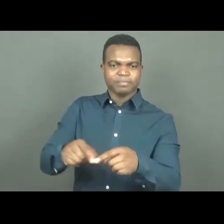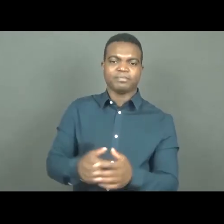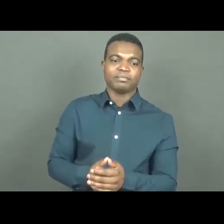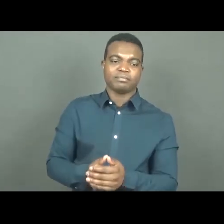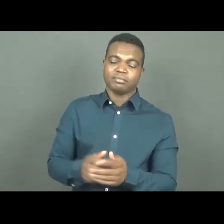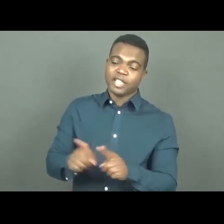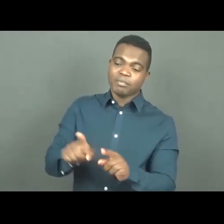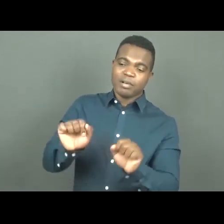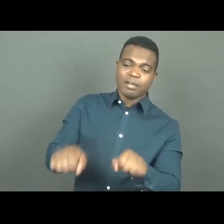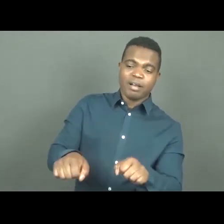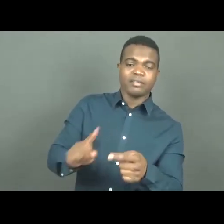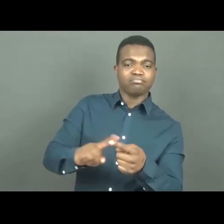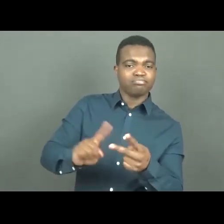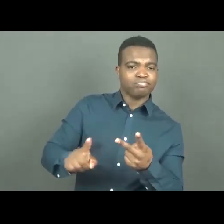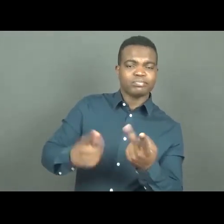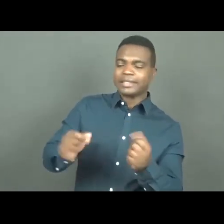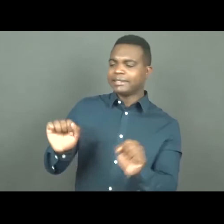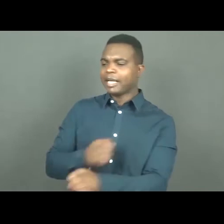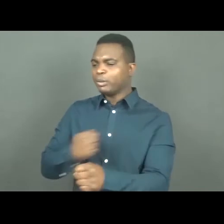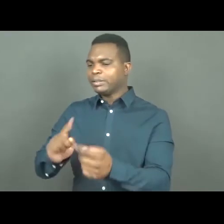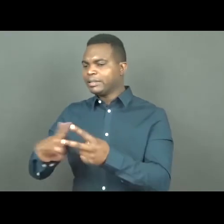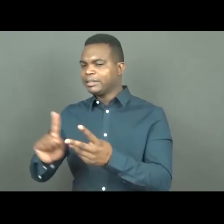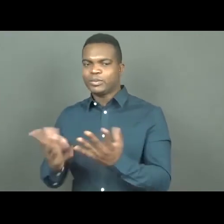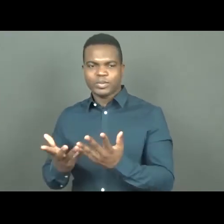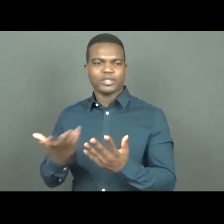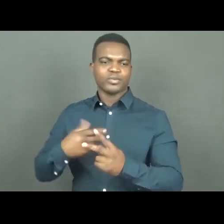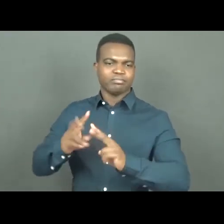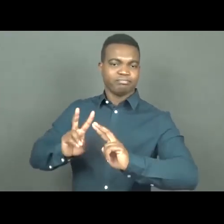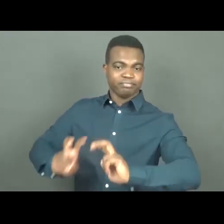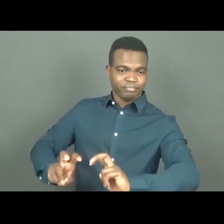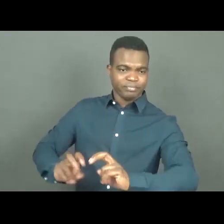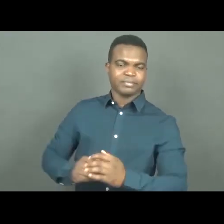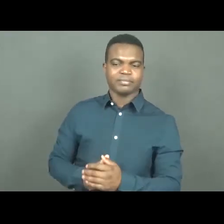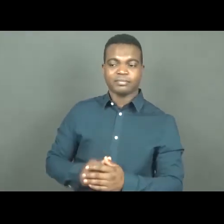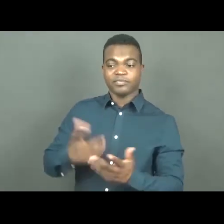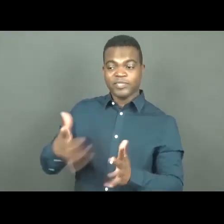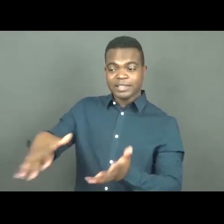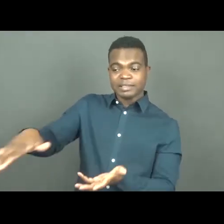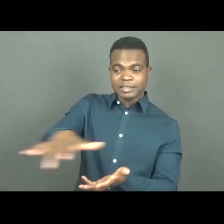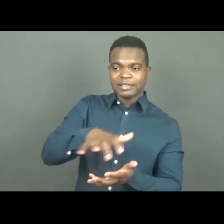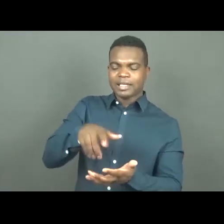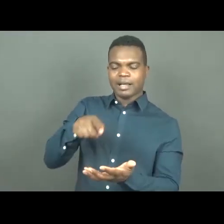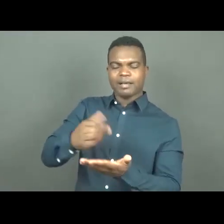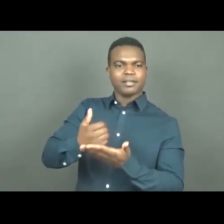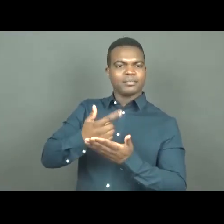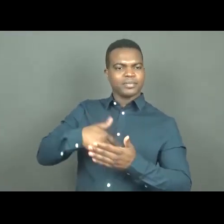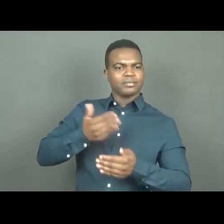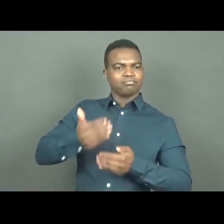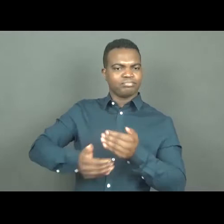regional OPD it is also important that we work in partnership with the regional organisation, whose